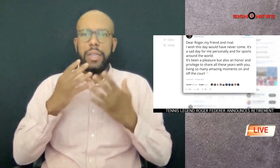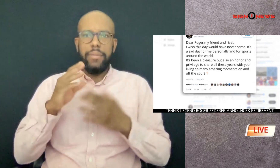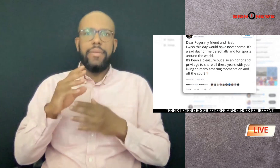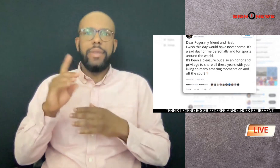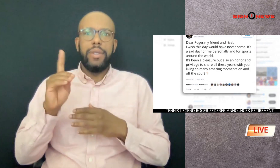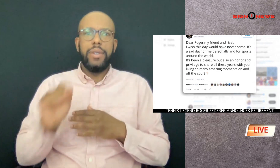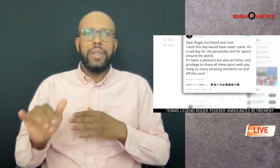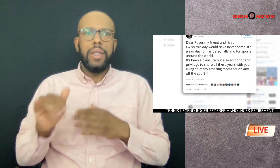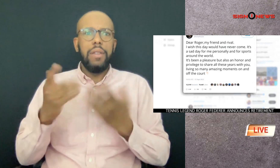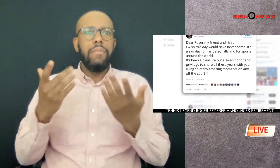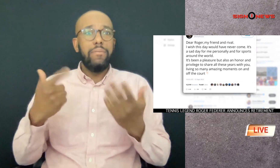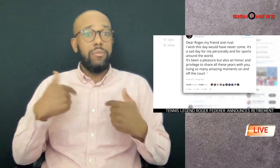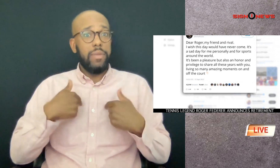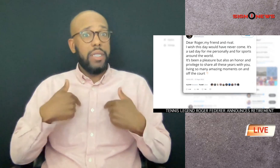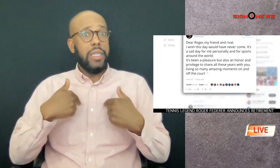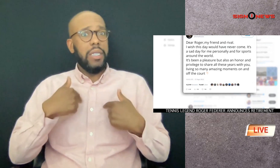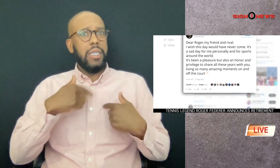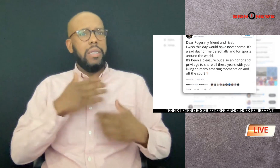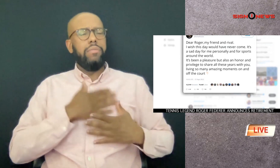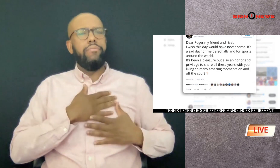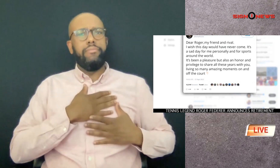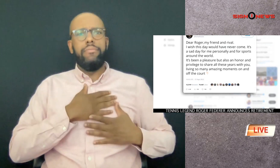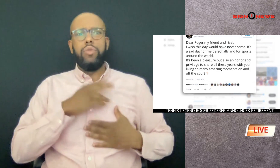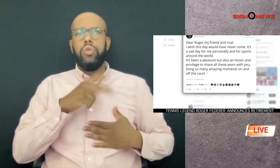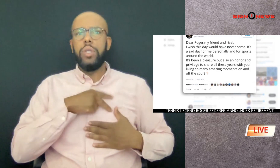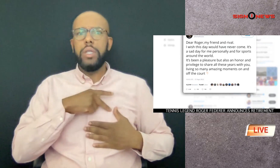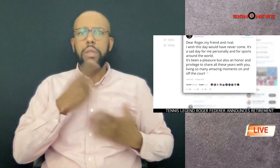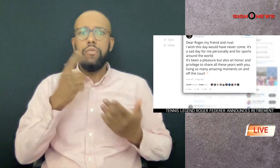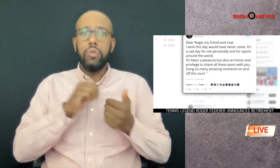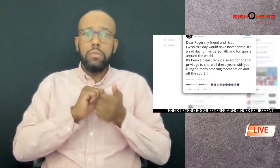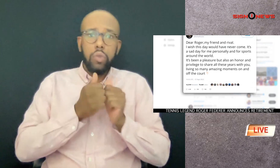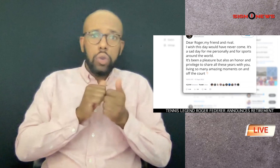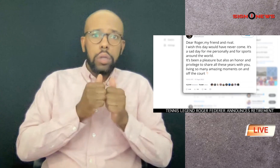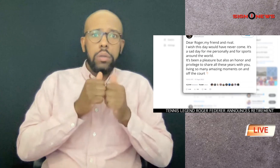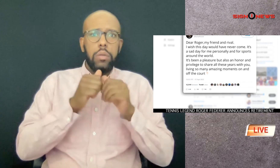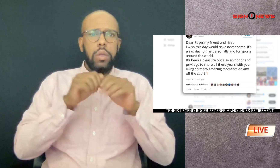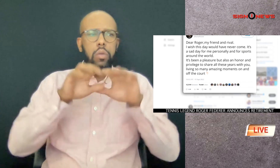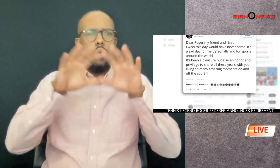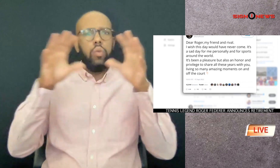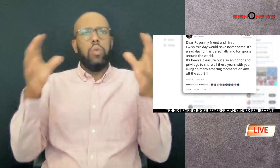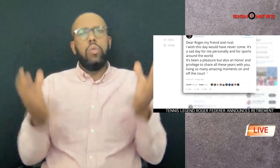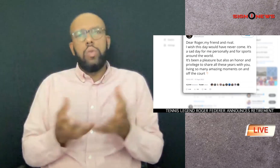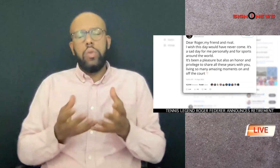it's a sad day for me personally and for sports around the world